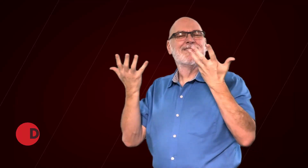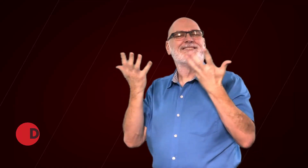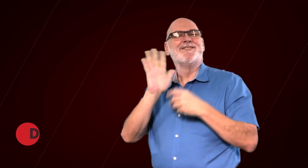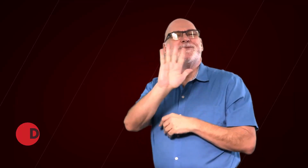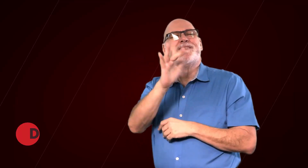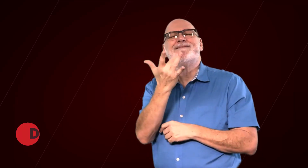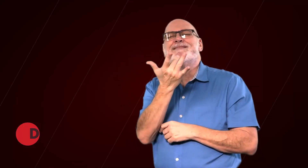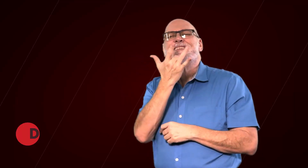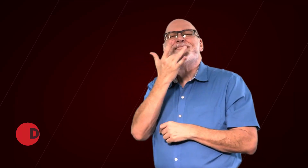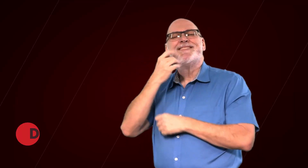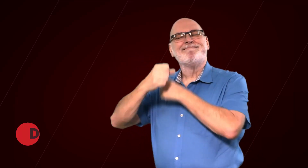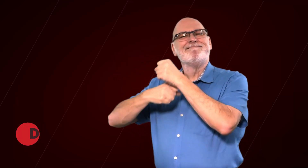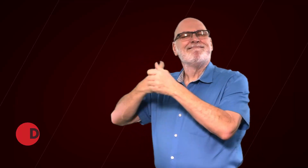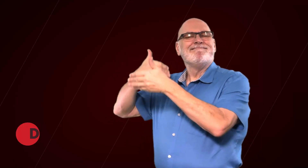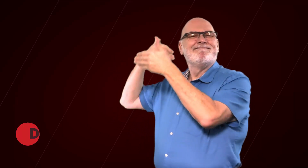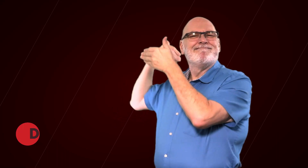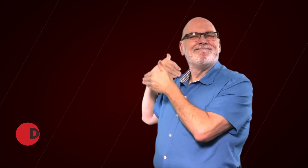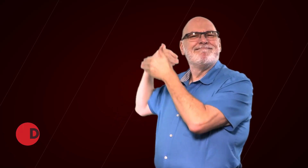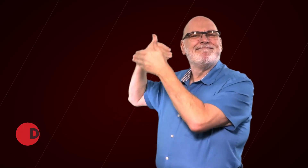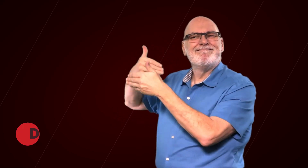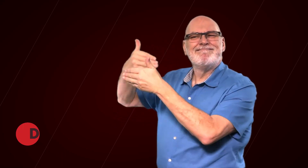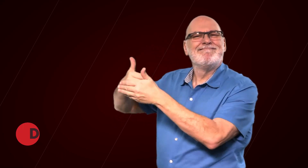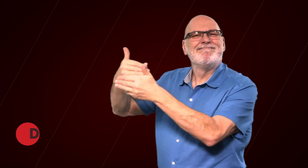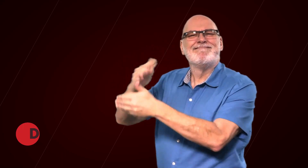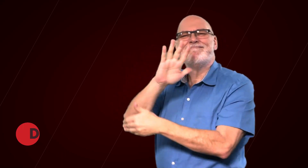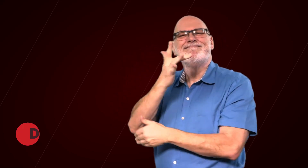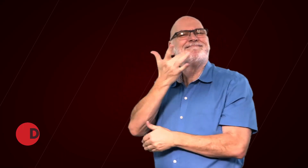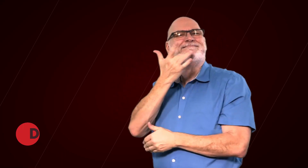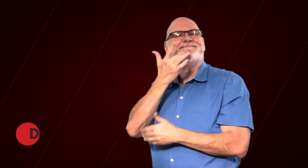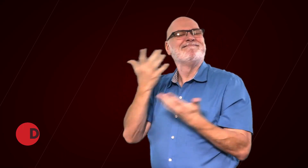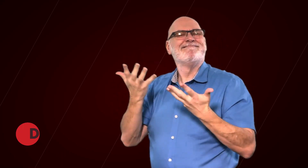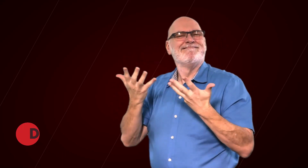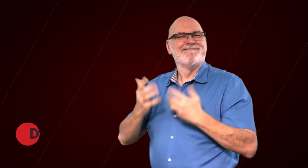[Anselmo]: What is your favourite era?